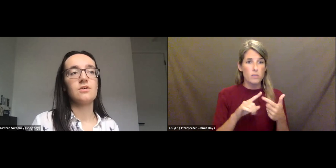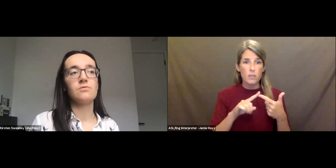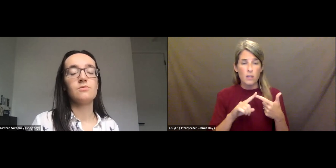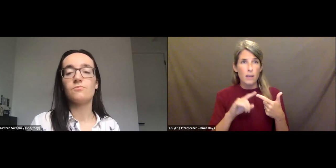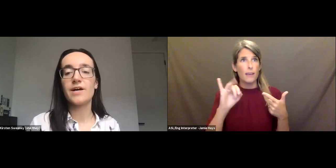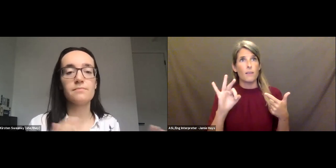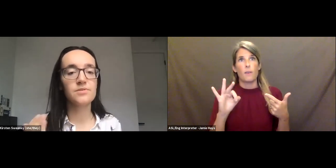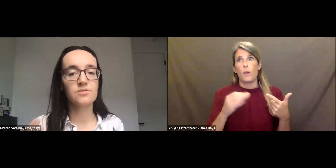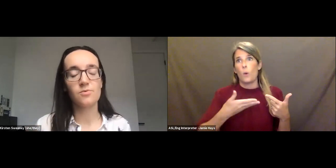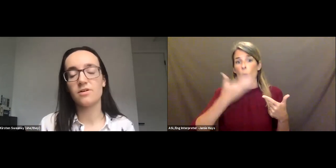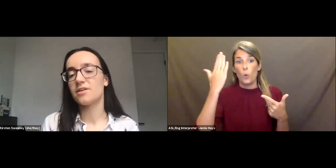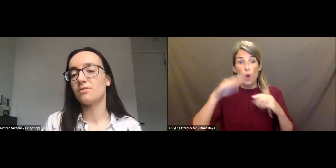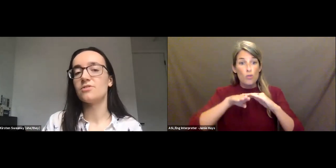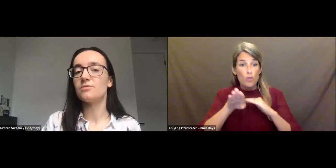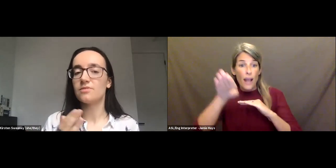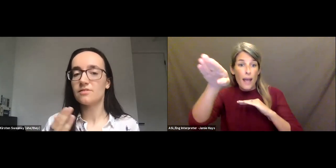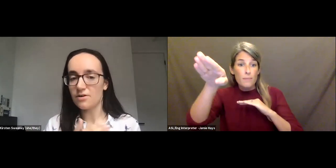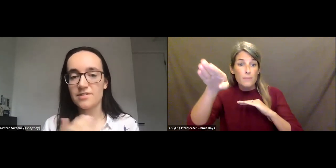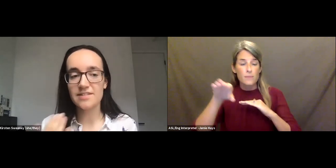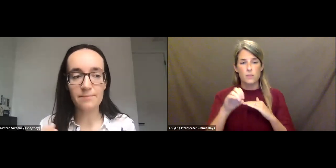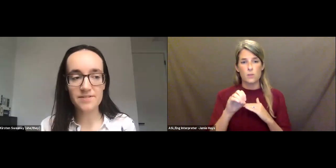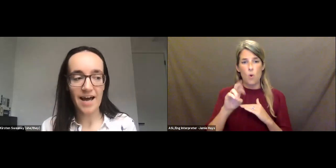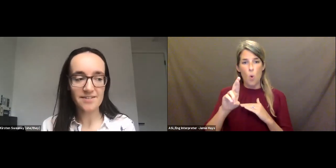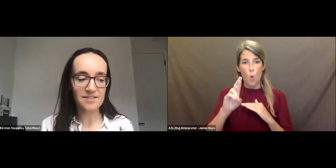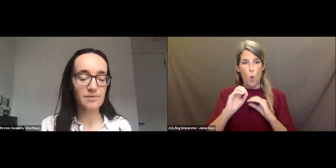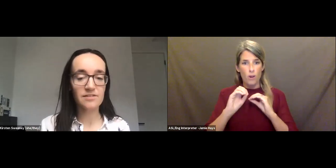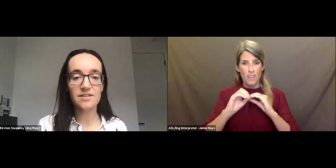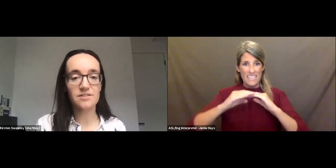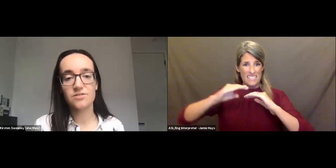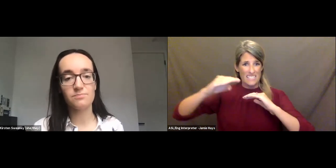know, ramps or, you know, no steps to access a building, and